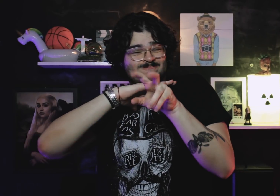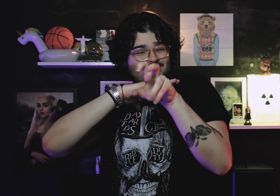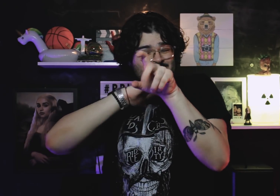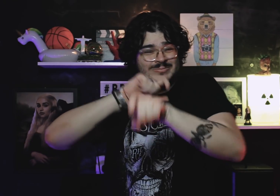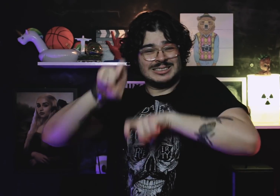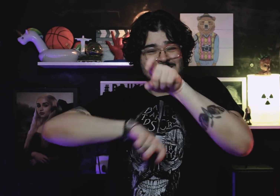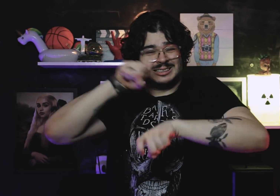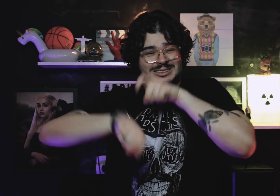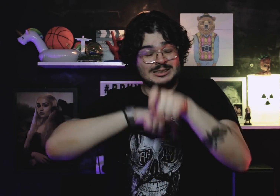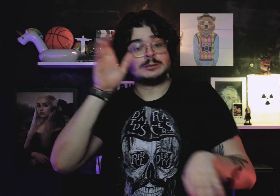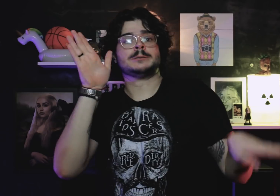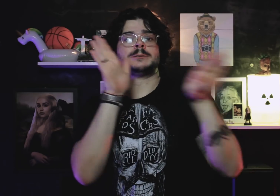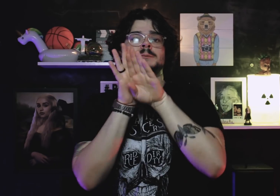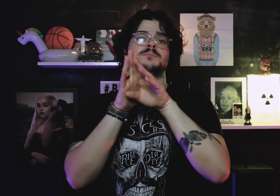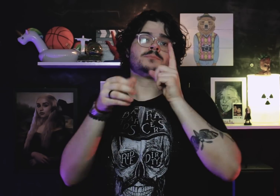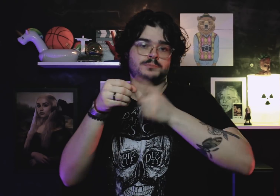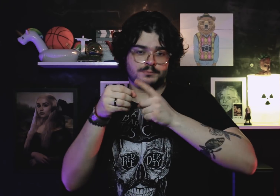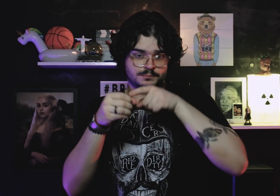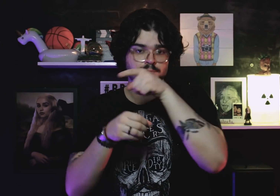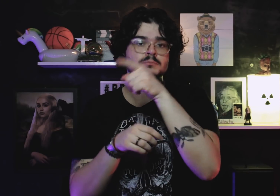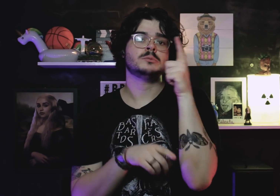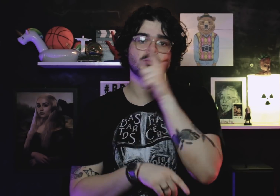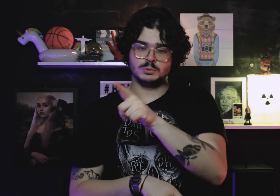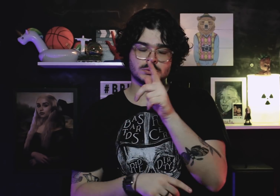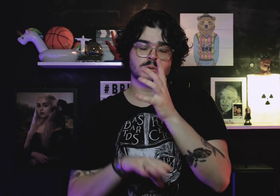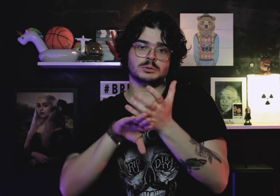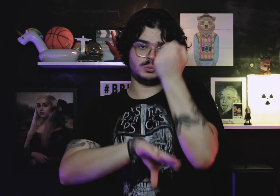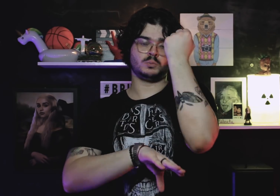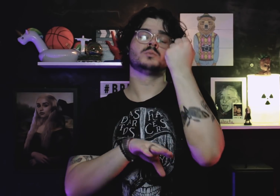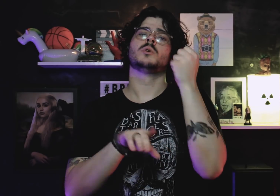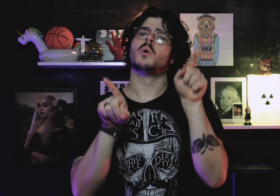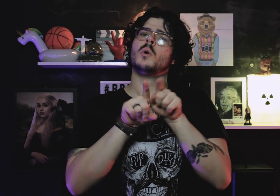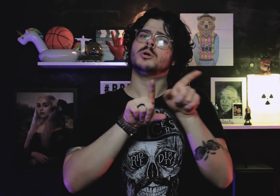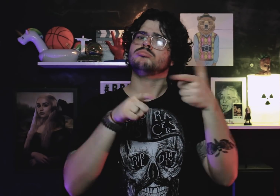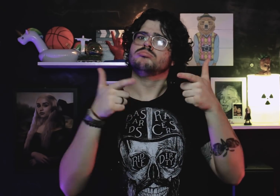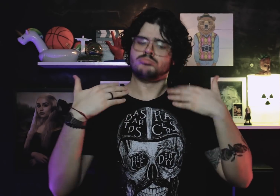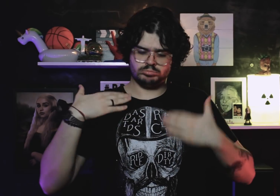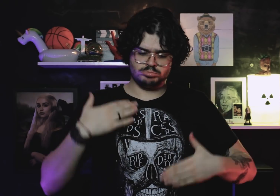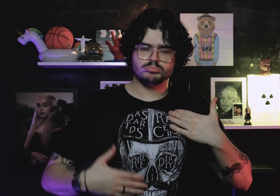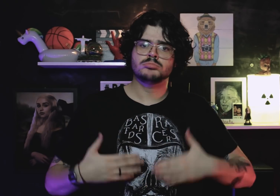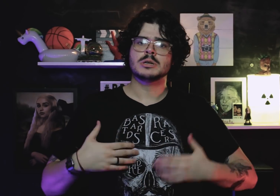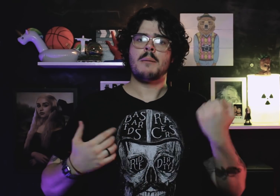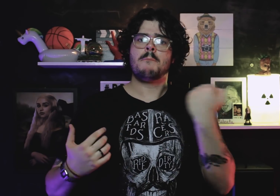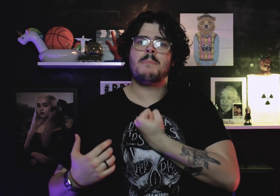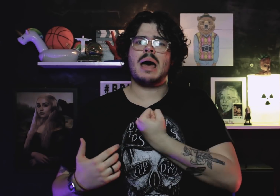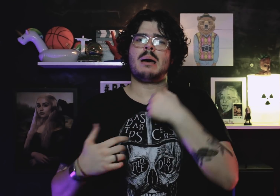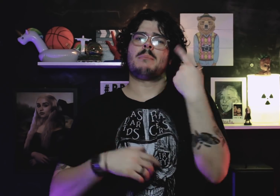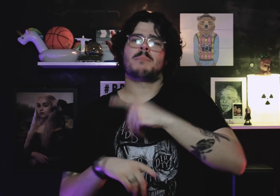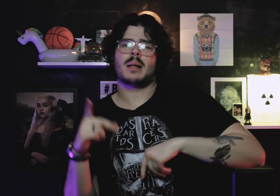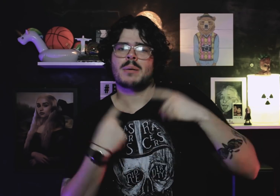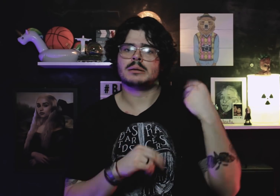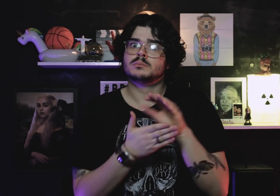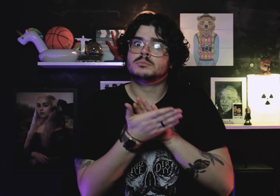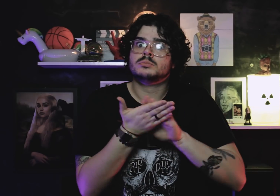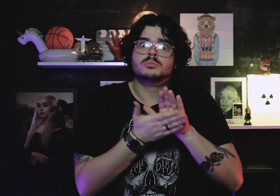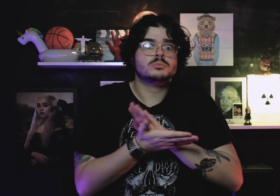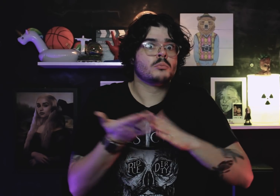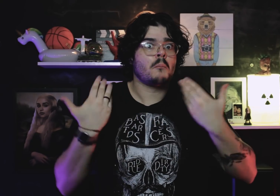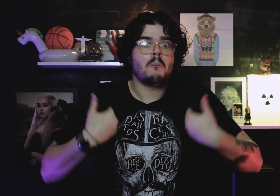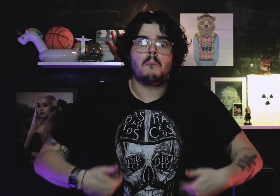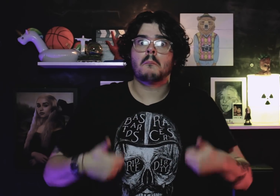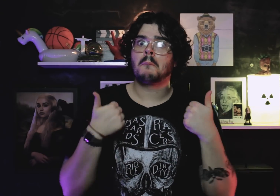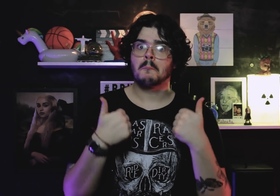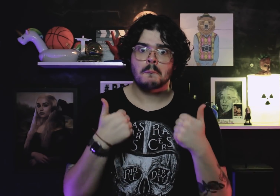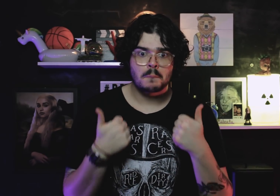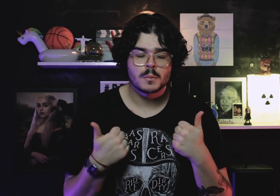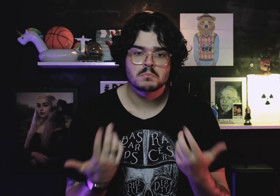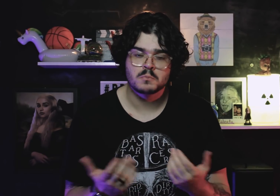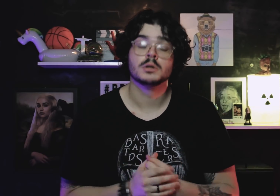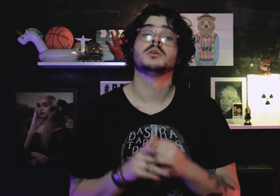he ran into town, with no injuries or pagan marks on his body.